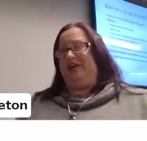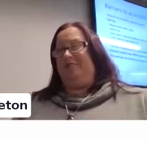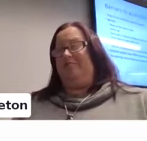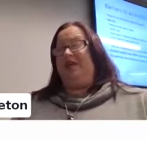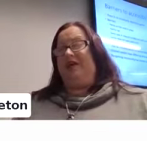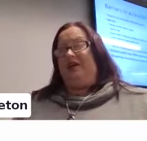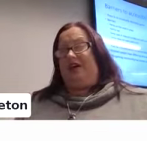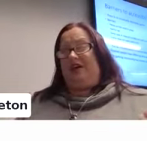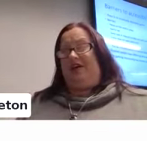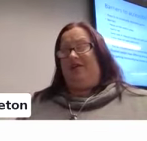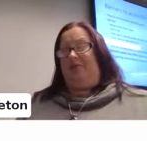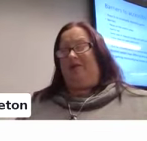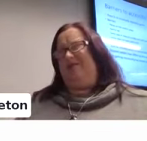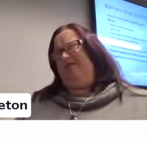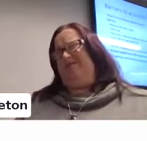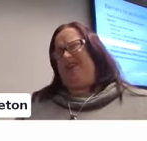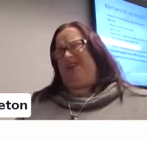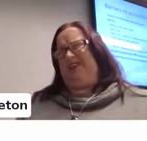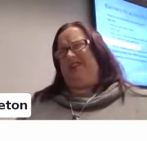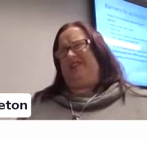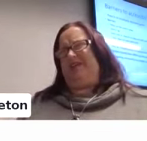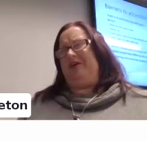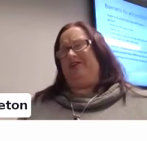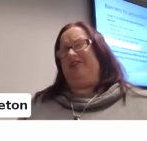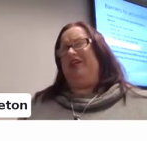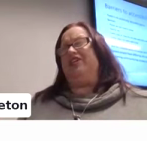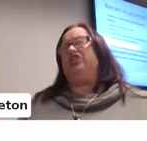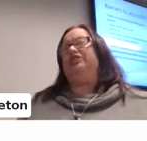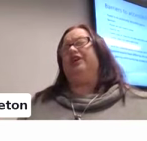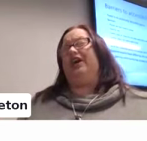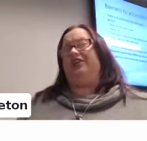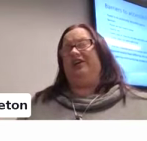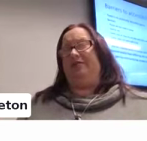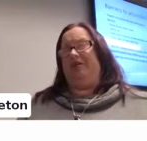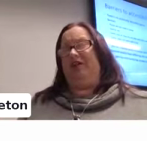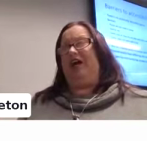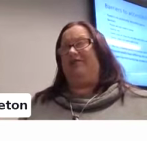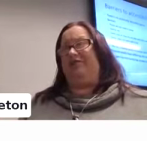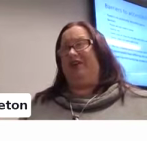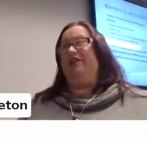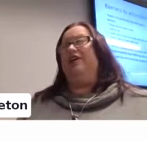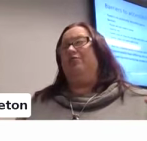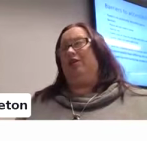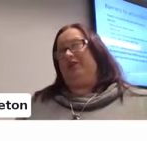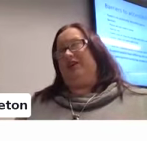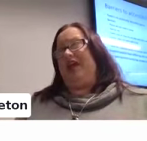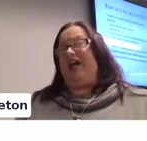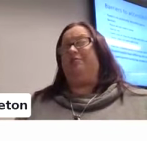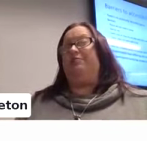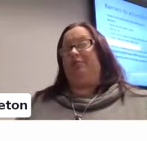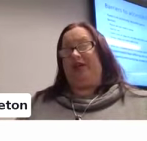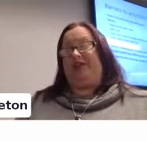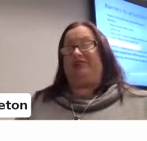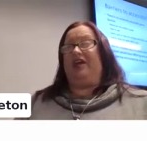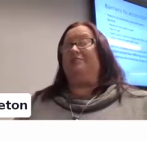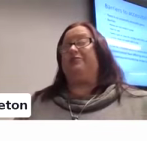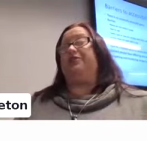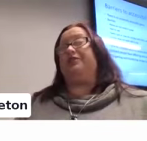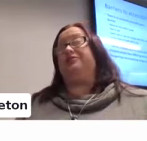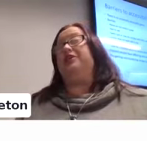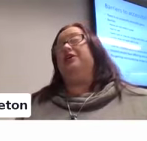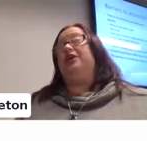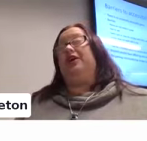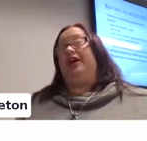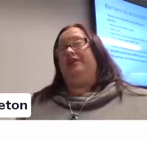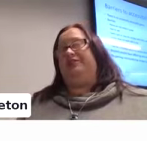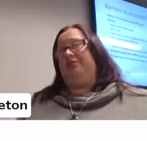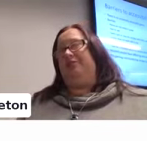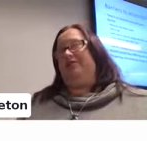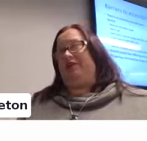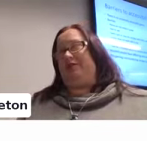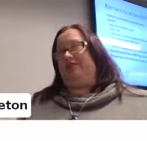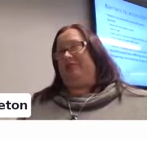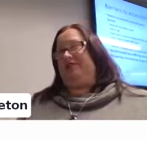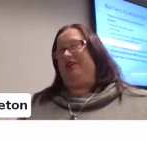I really enjoyed that.